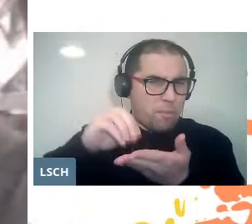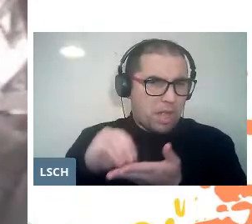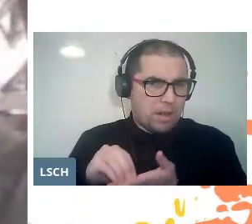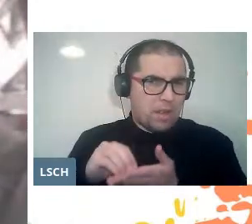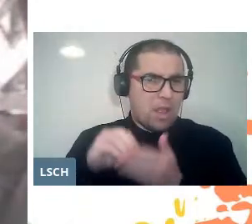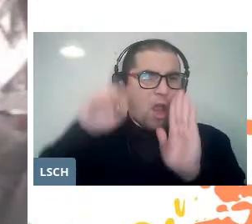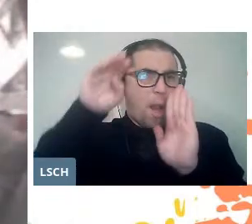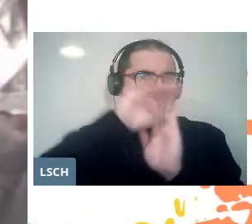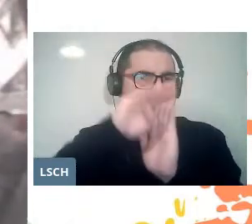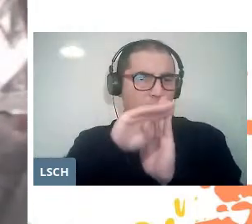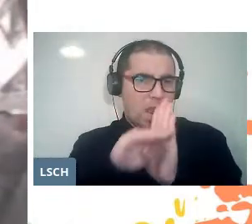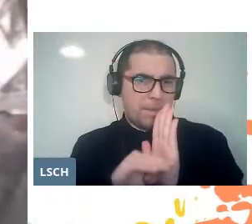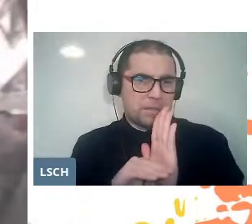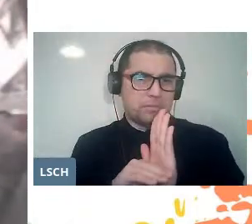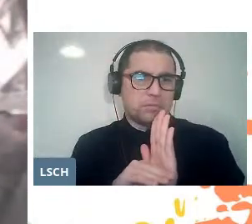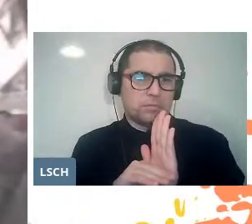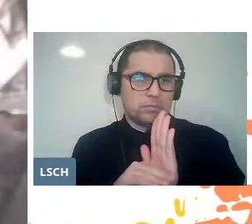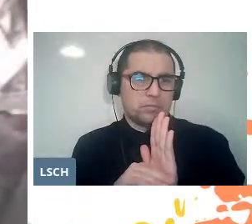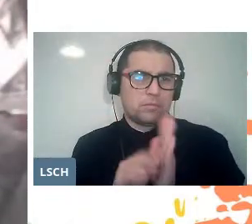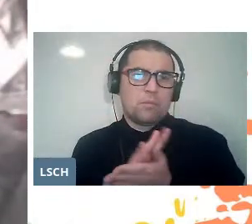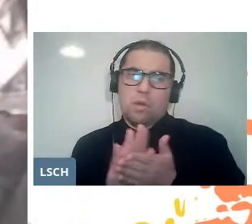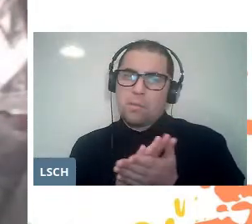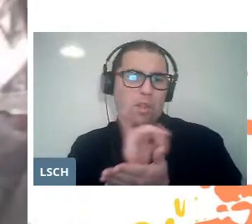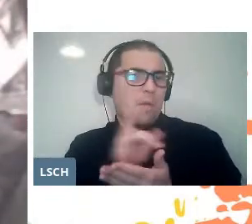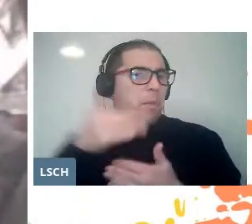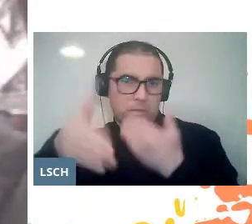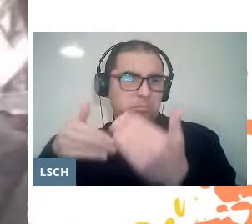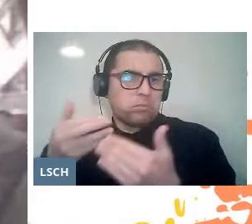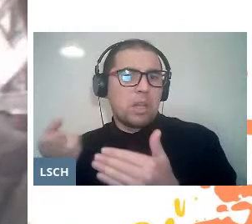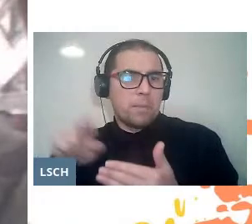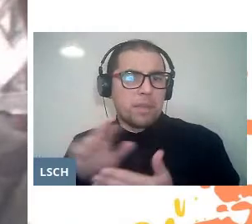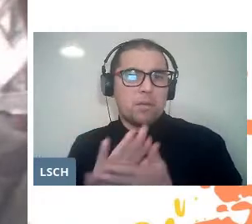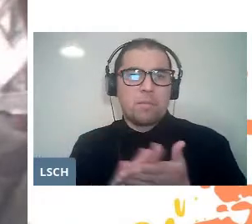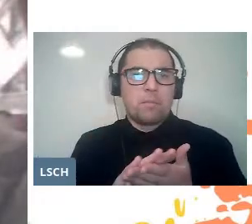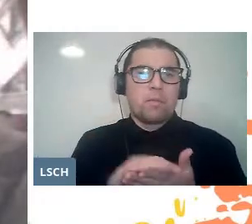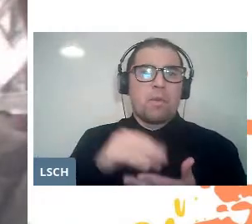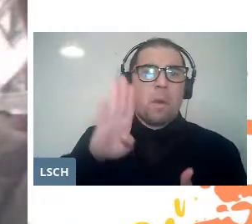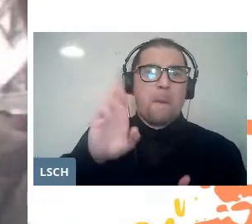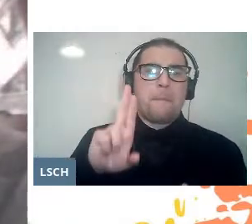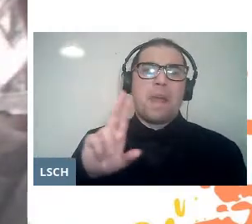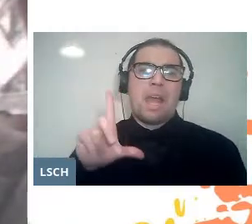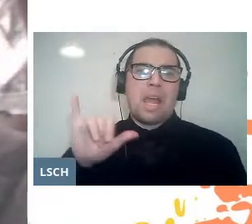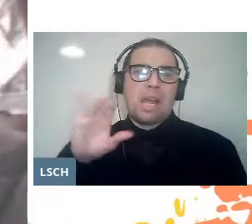that will find echo in later composers such as Hector Berlioz and his fantastic symphony.